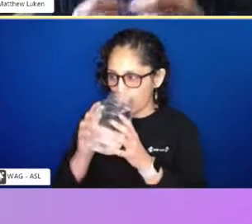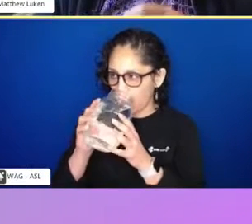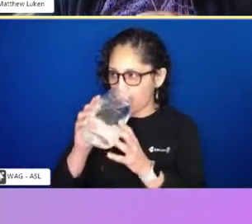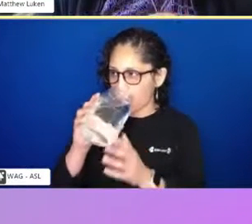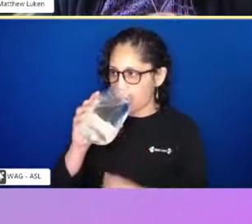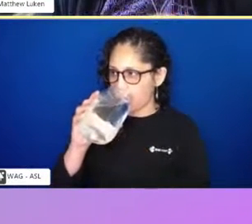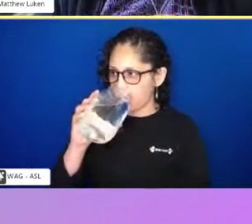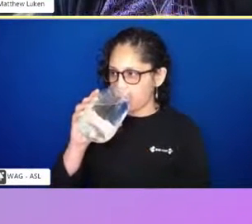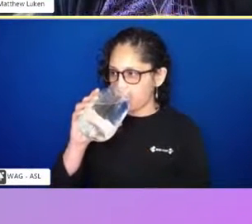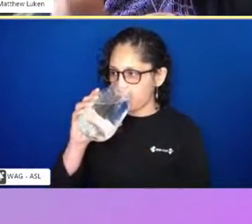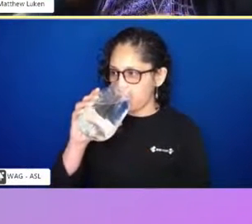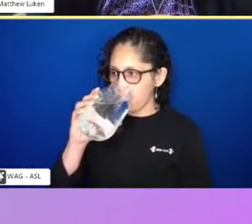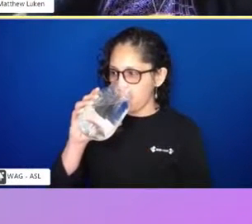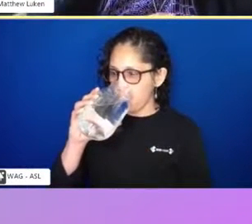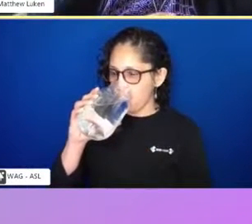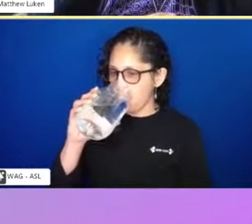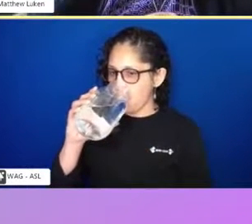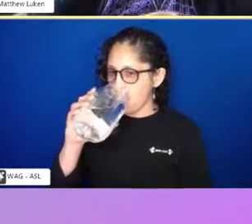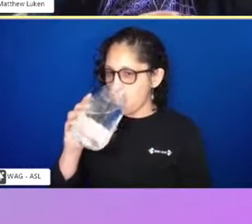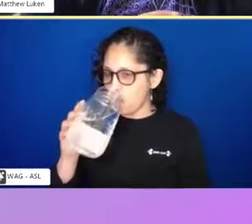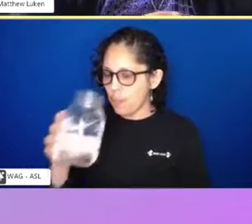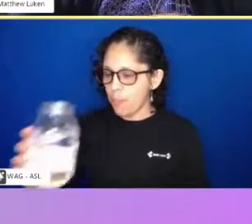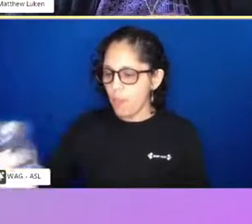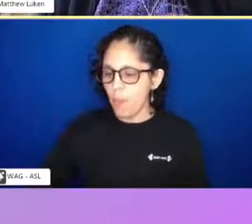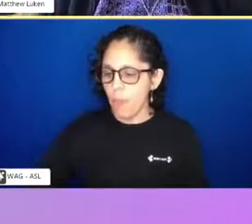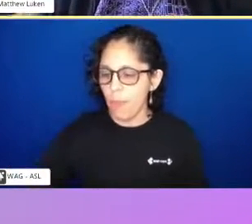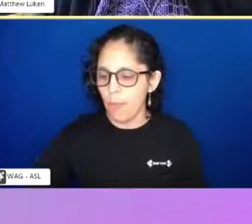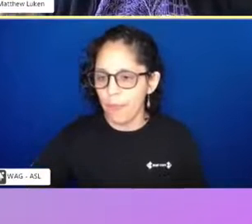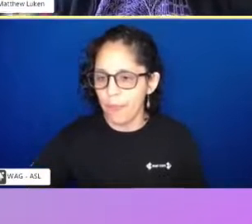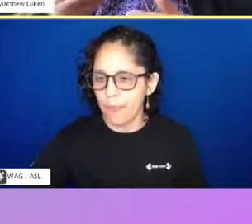learned and we have to break that. So what we are aspiring